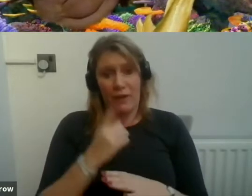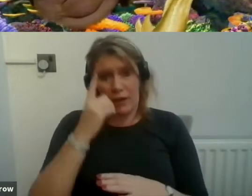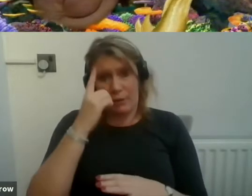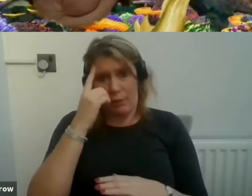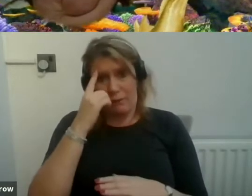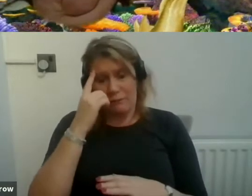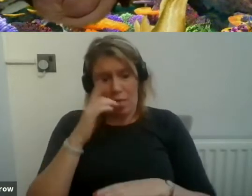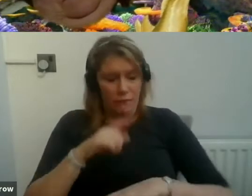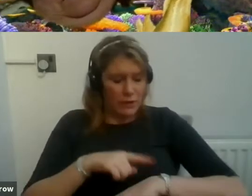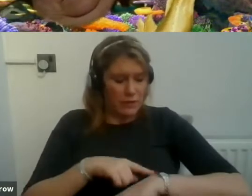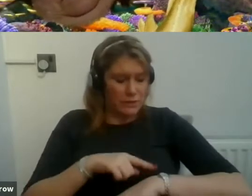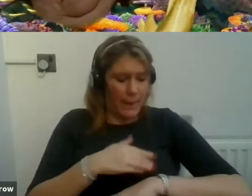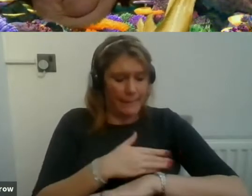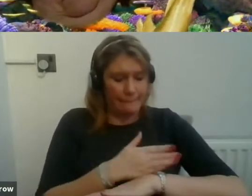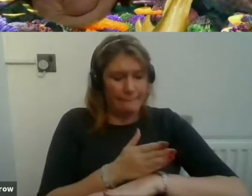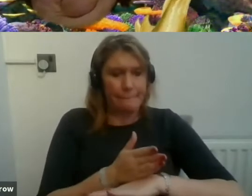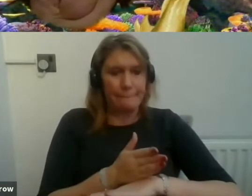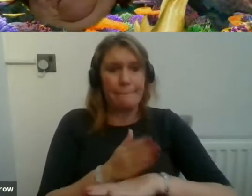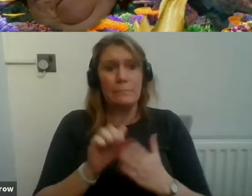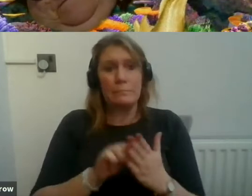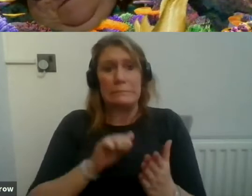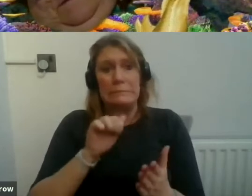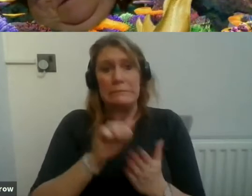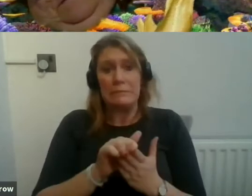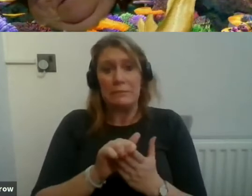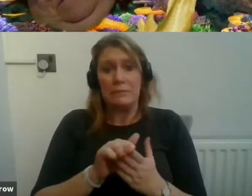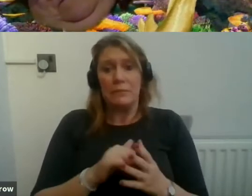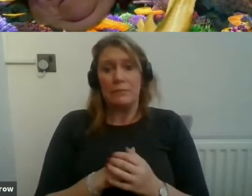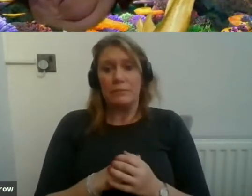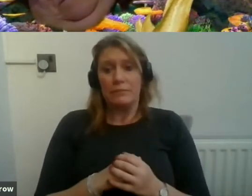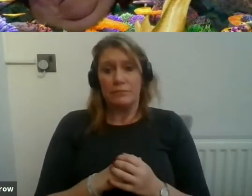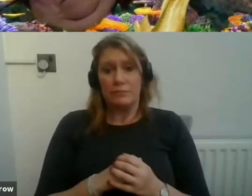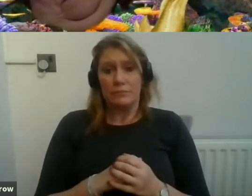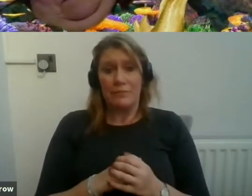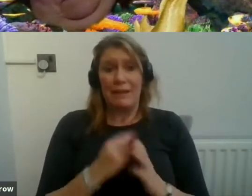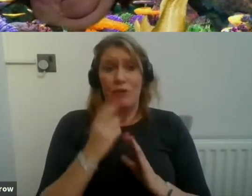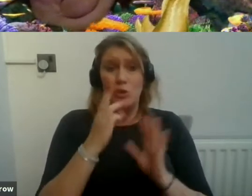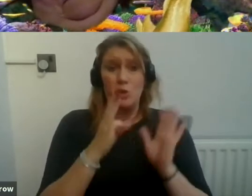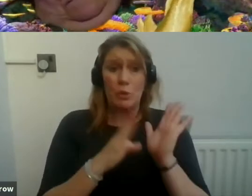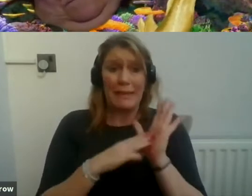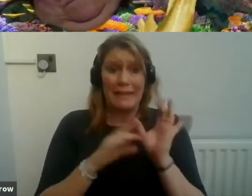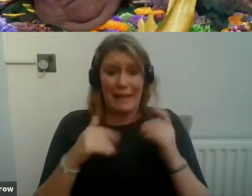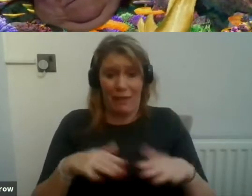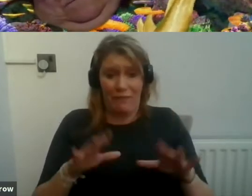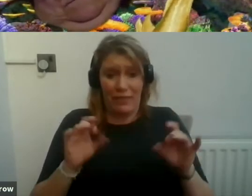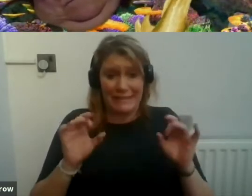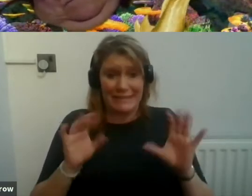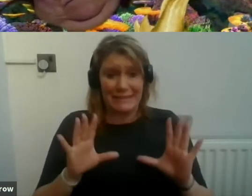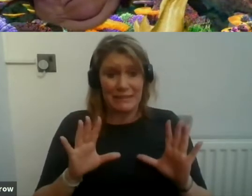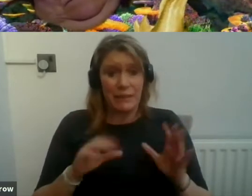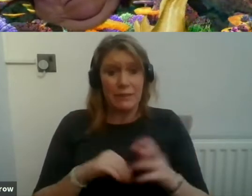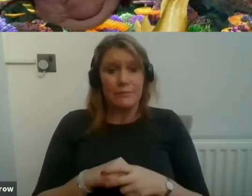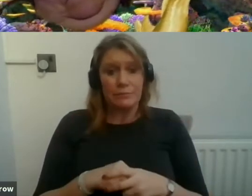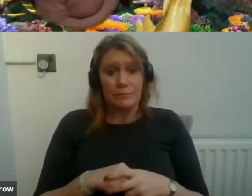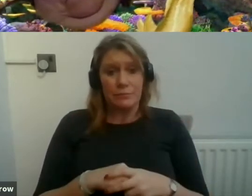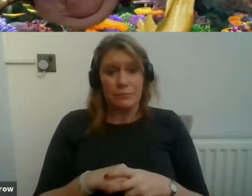out the actual proper real life time. I've got two minutes. Just to say, then, thank